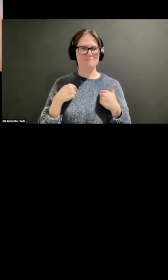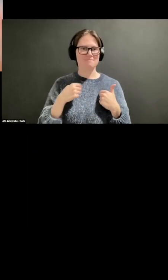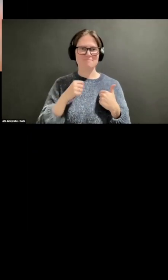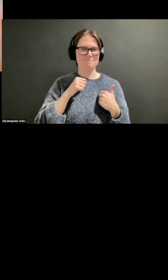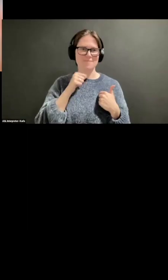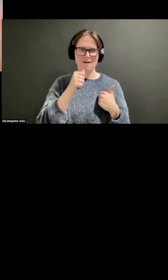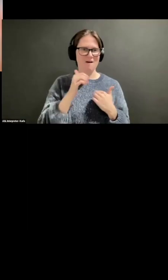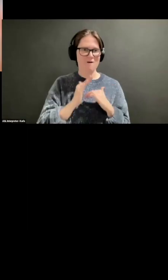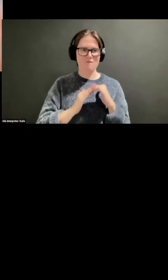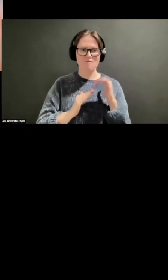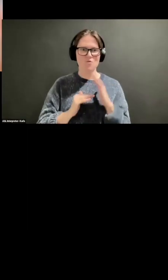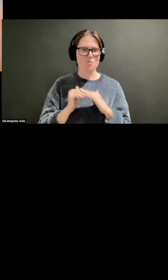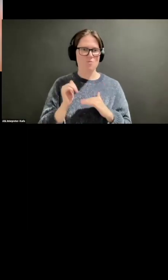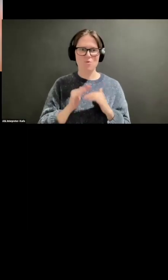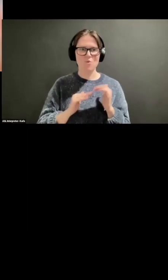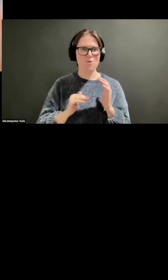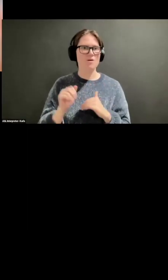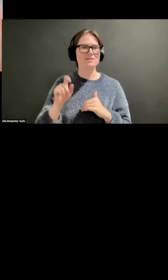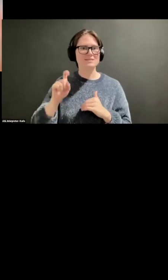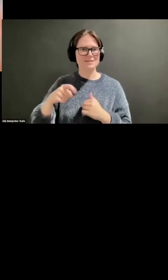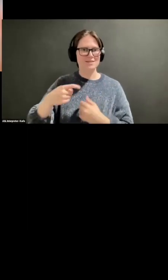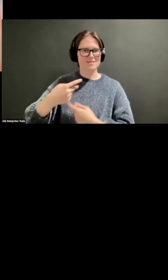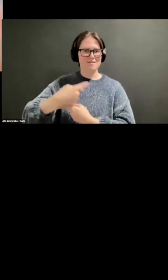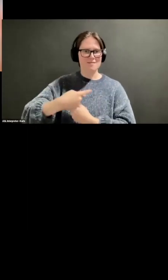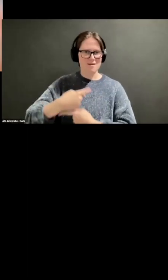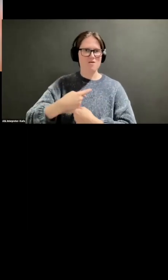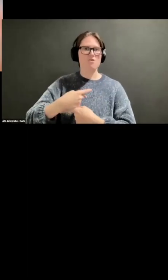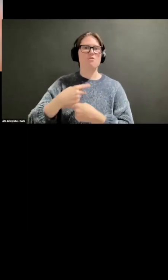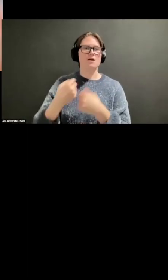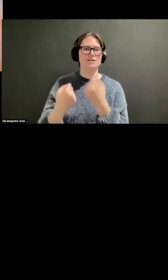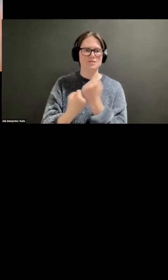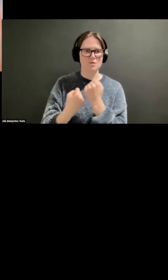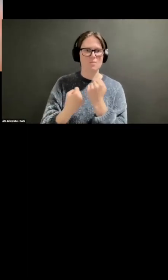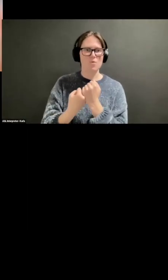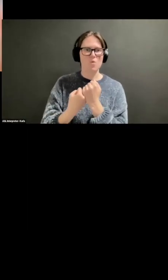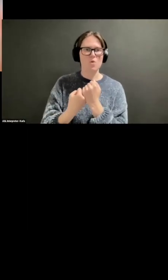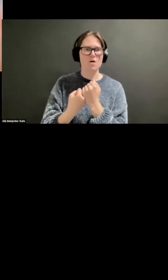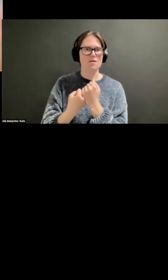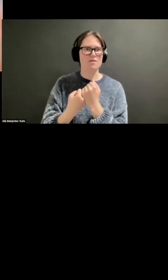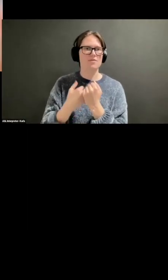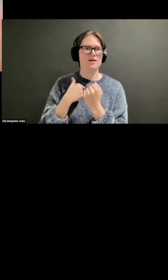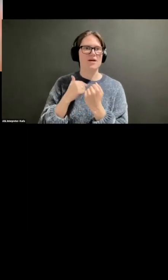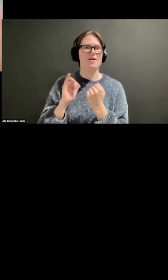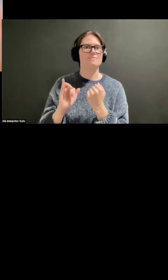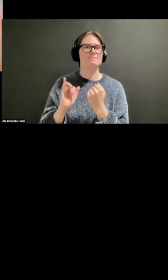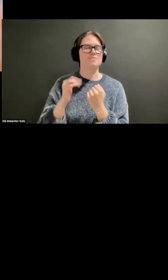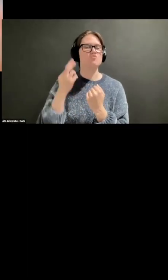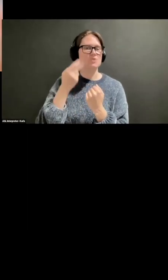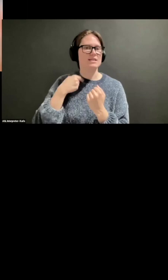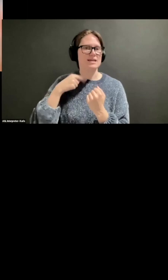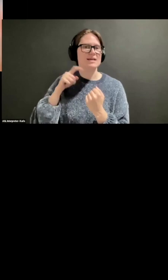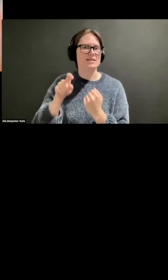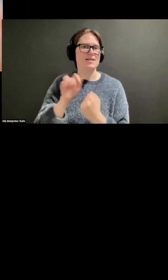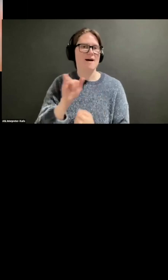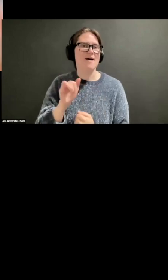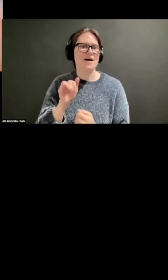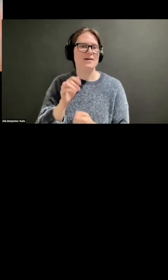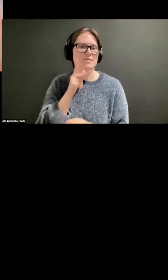needing the level of care and support that I've come to need as a parent, and I needed to get comfortable